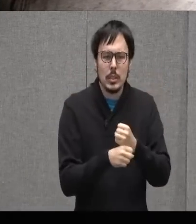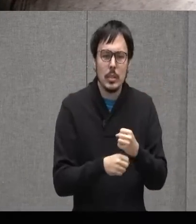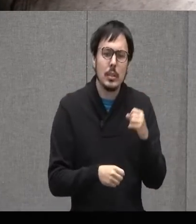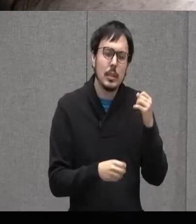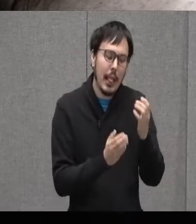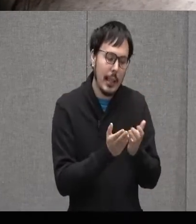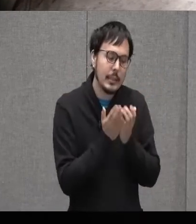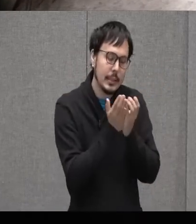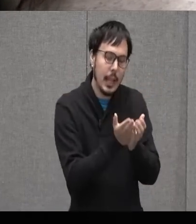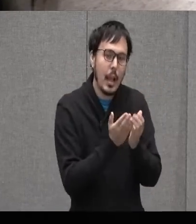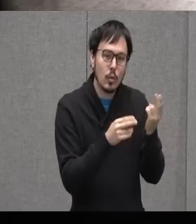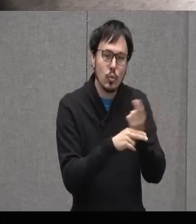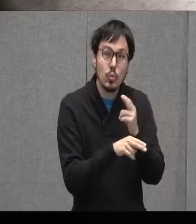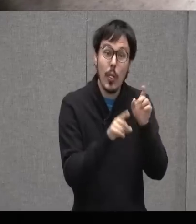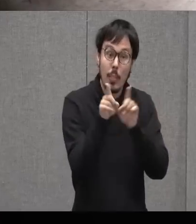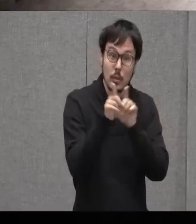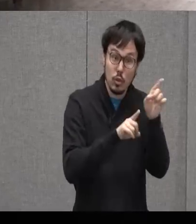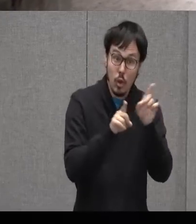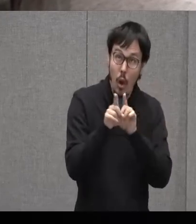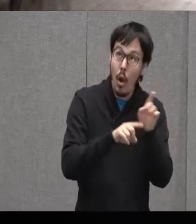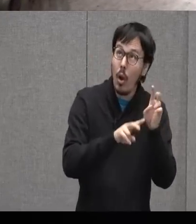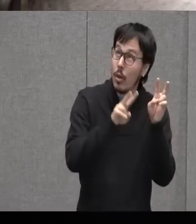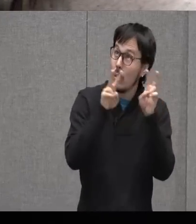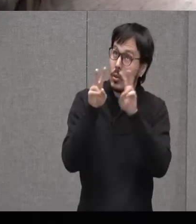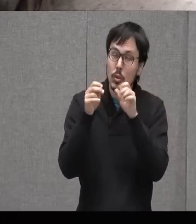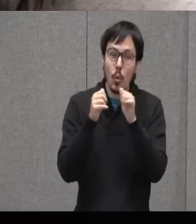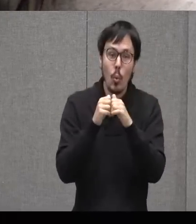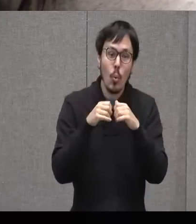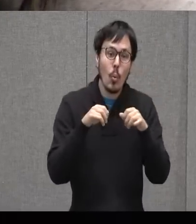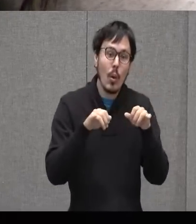special measuring tools and lots of math.